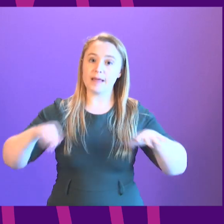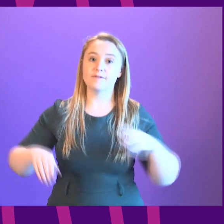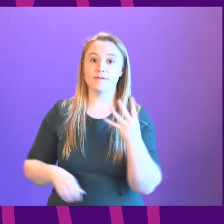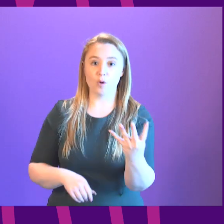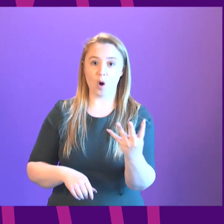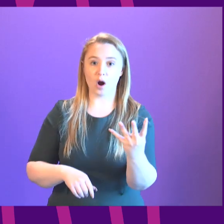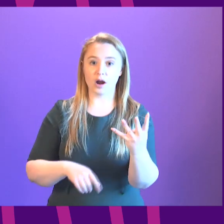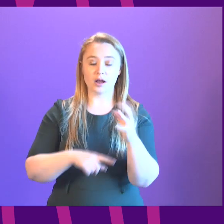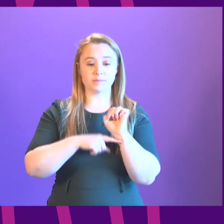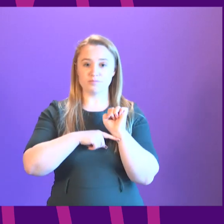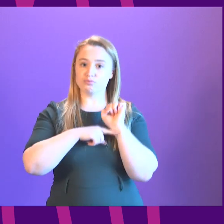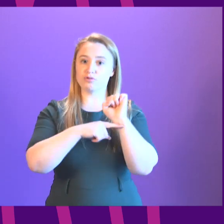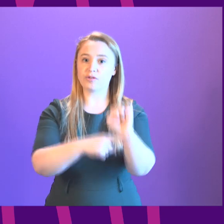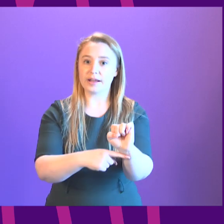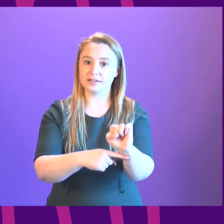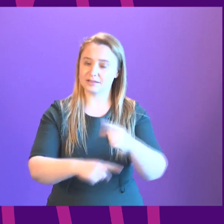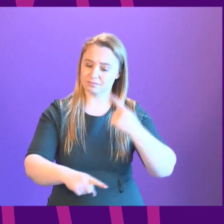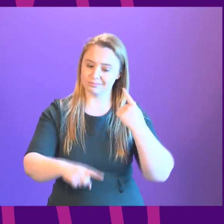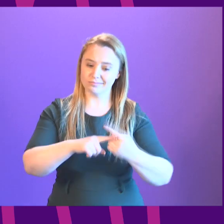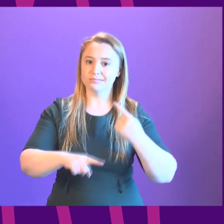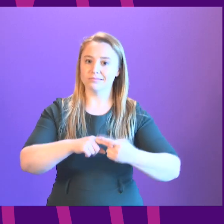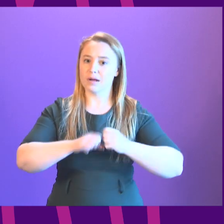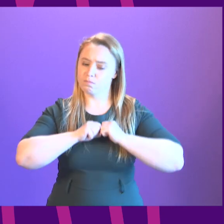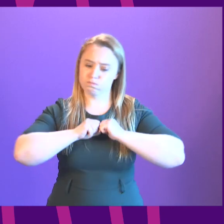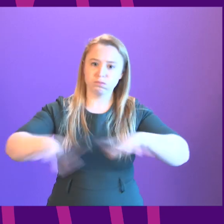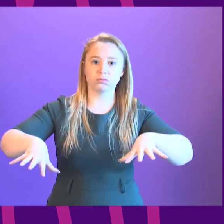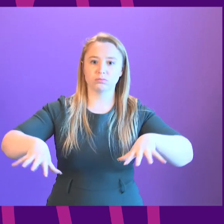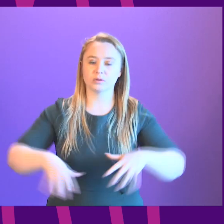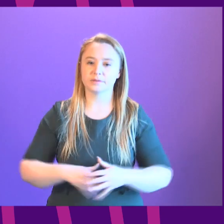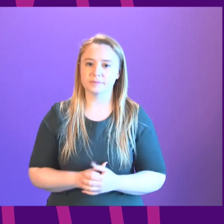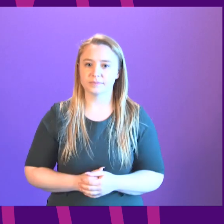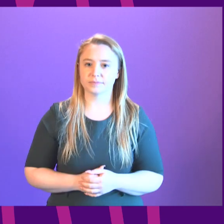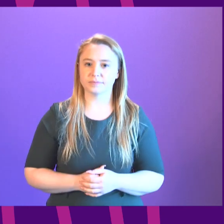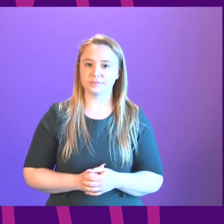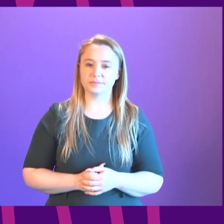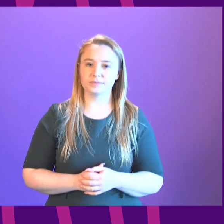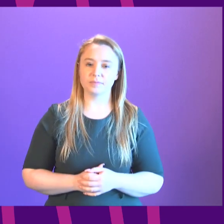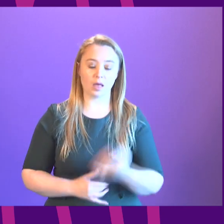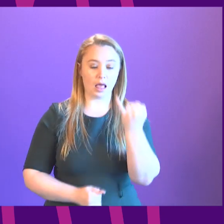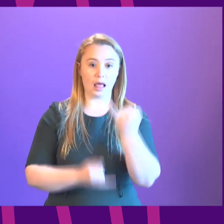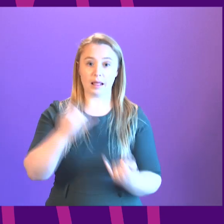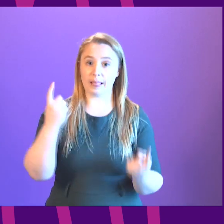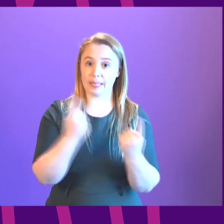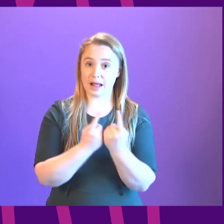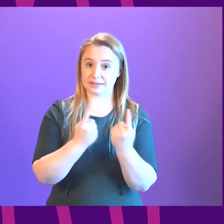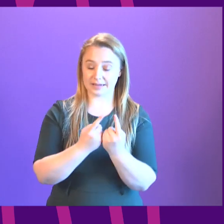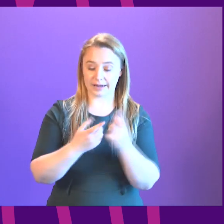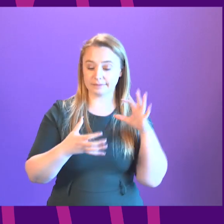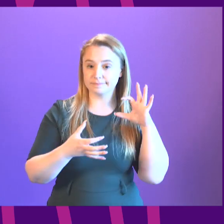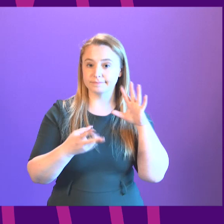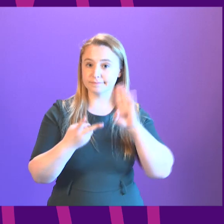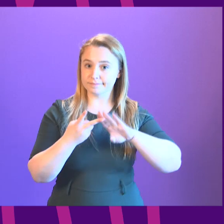what we think will be a rapidly deteriorating situation.